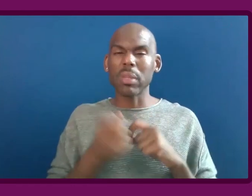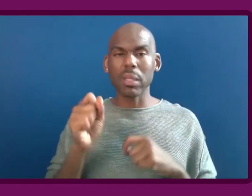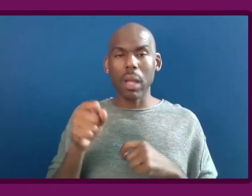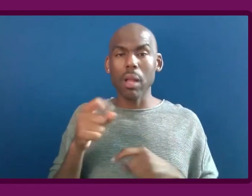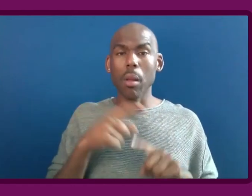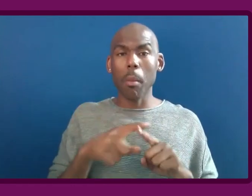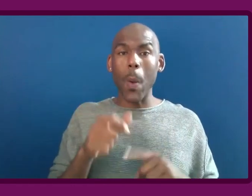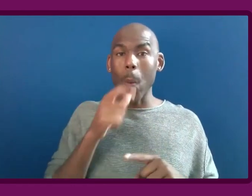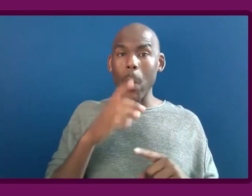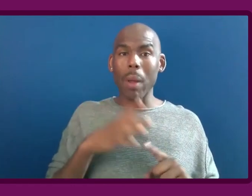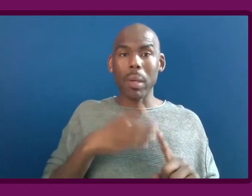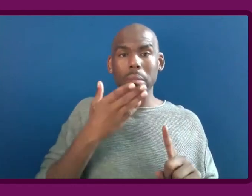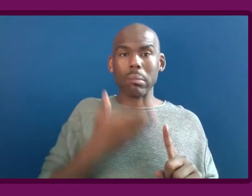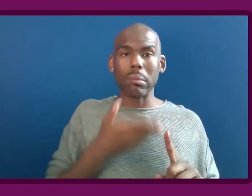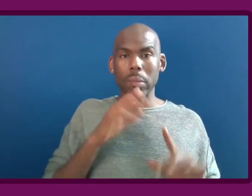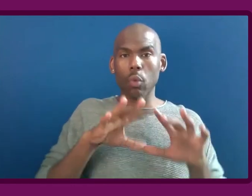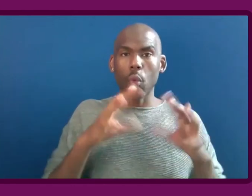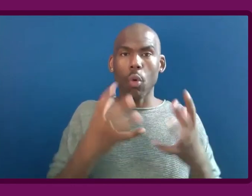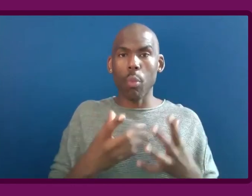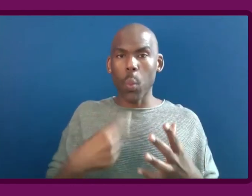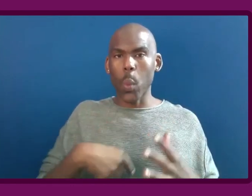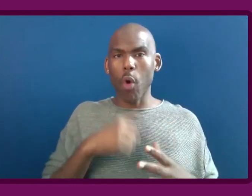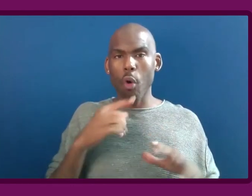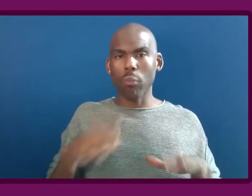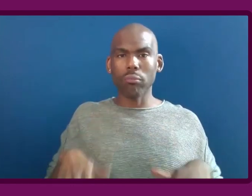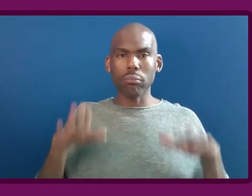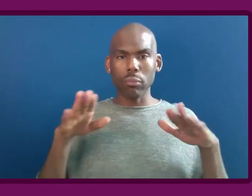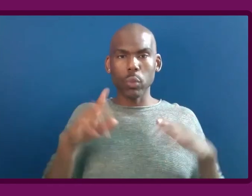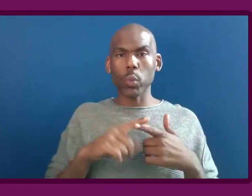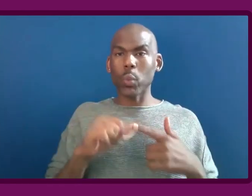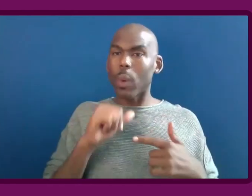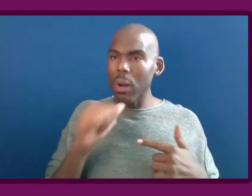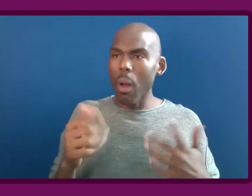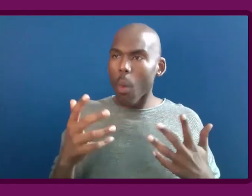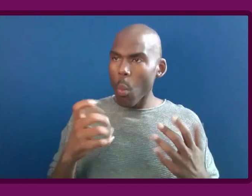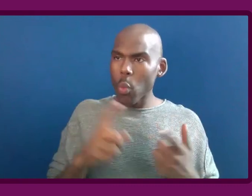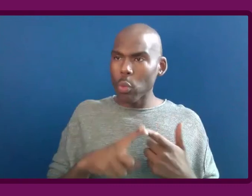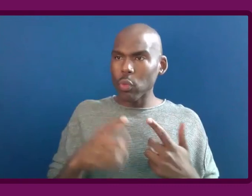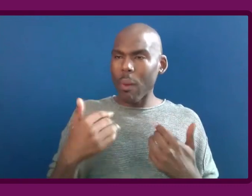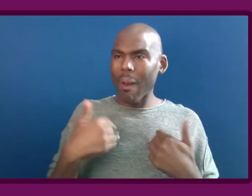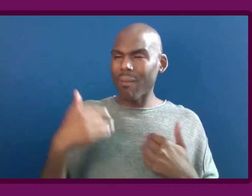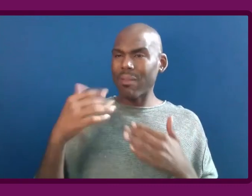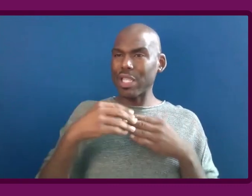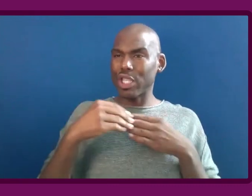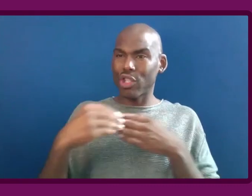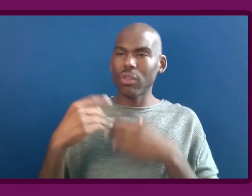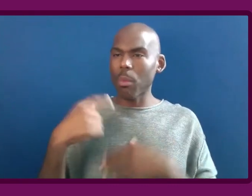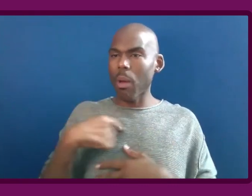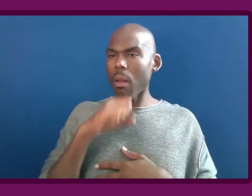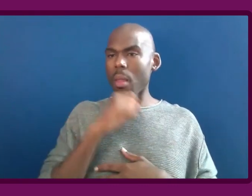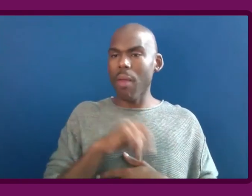Thank you. Mexican Women With Disabilities, we're a nonprofit organization. We're all volunteers,